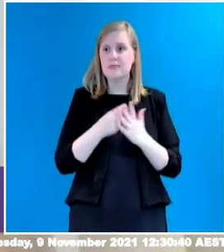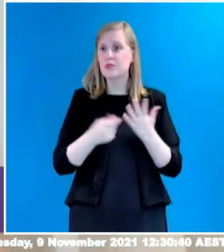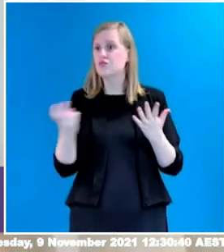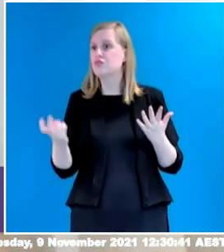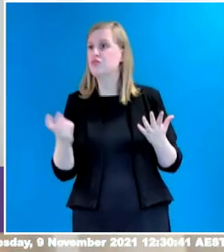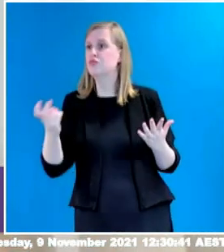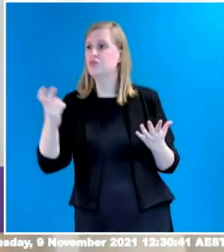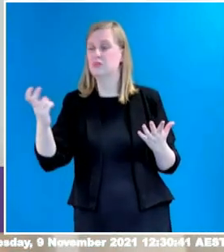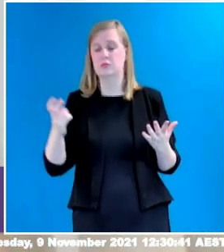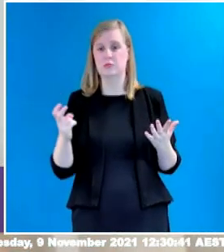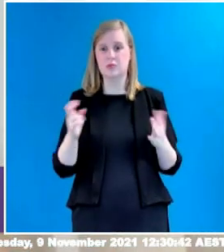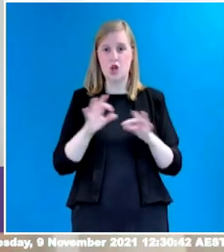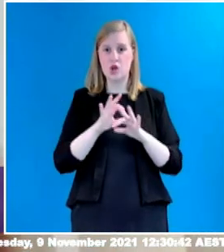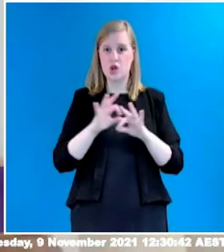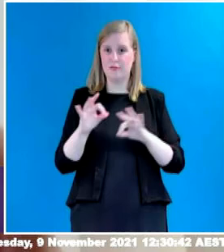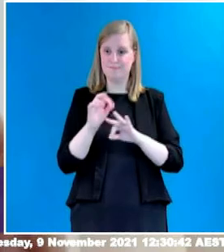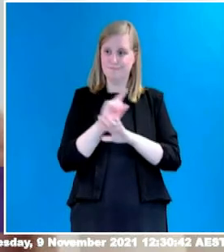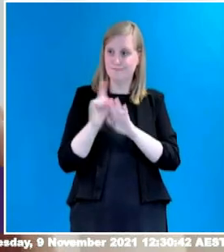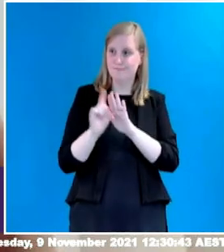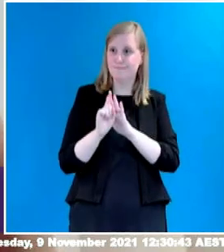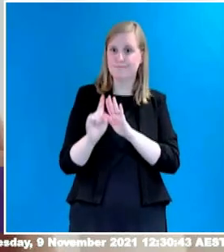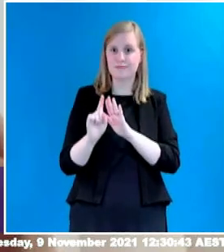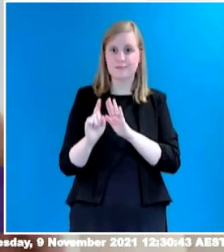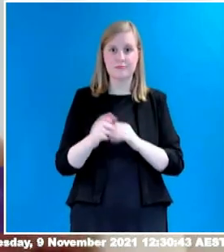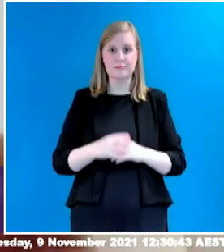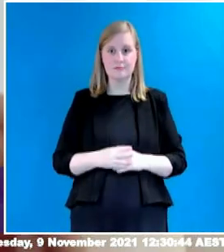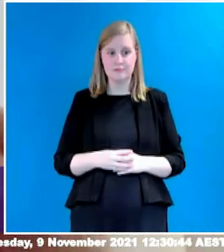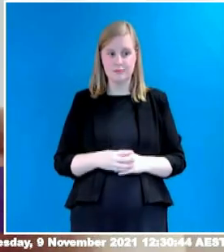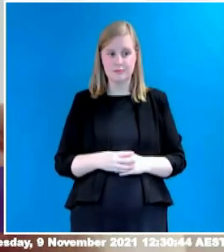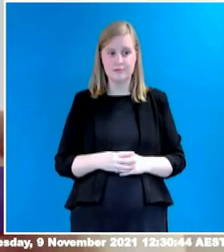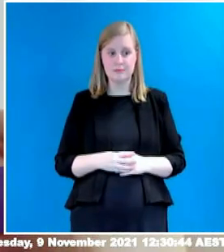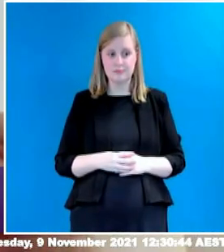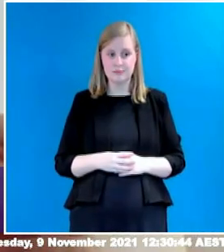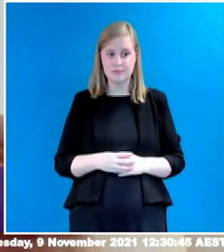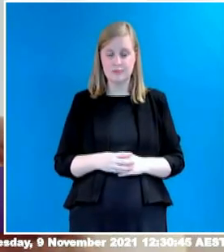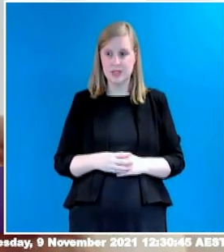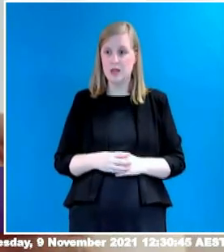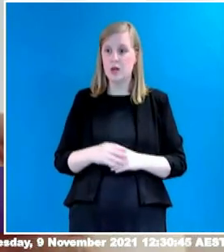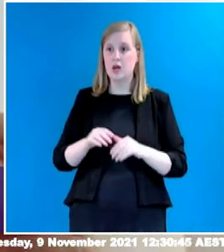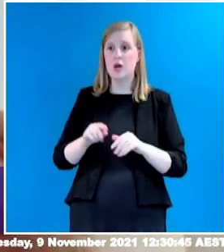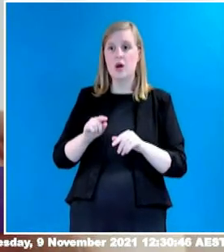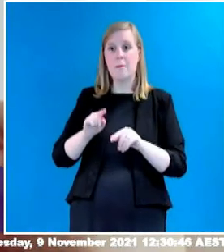Leadership Institute is that most of the other leadership development programs